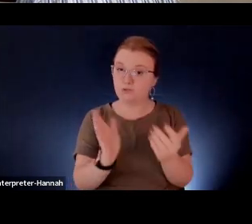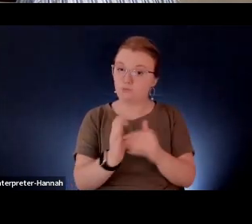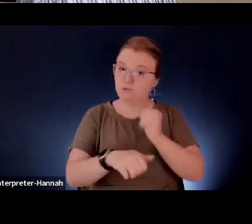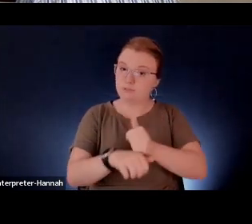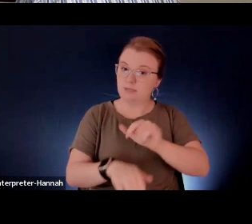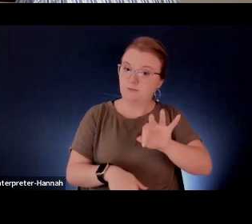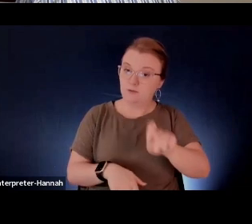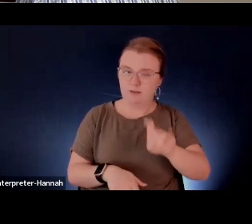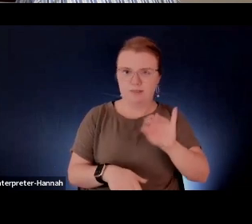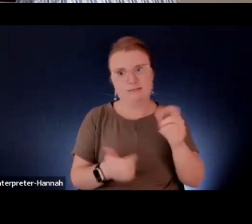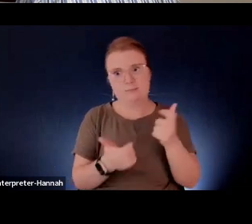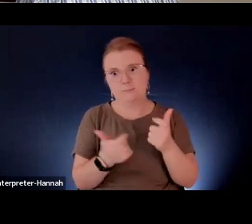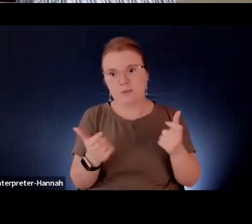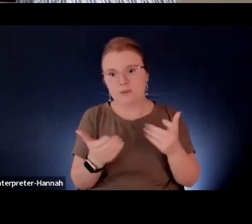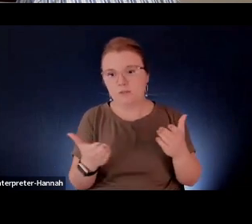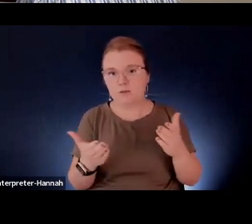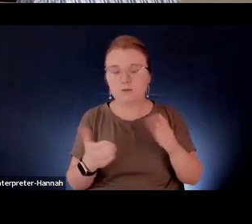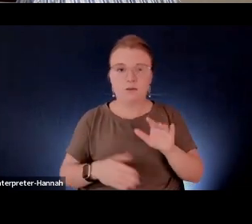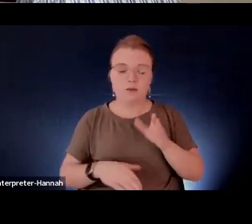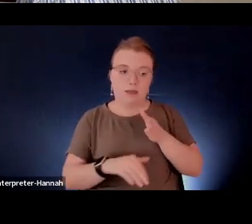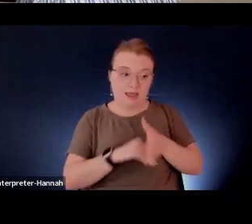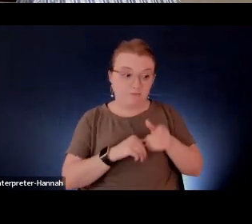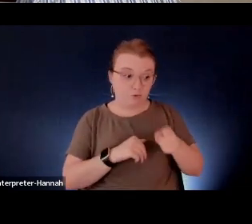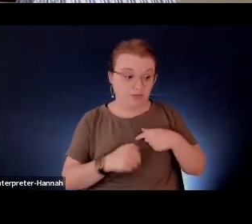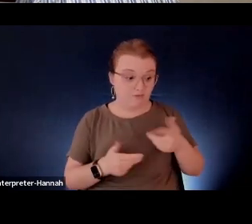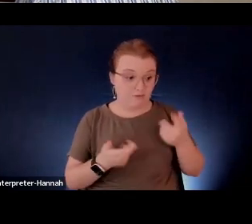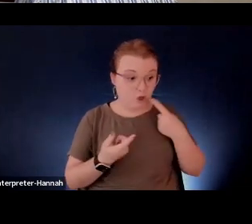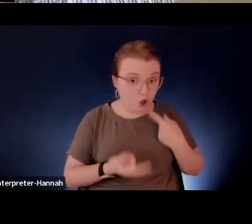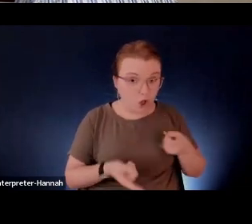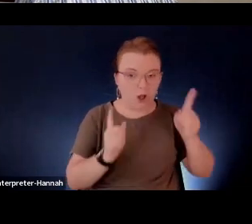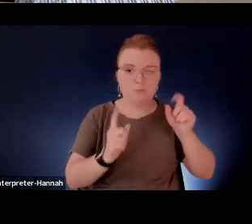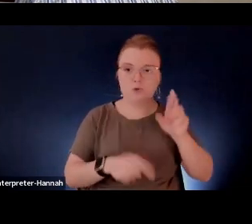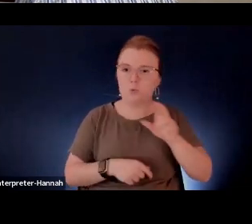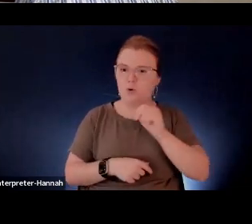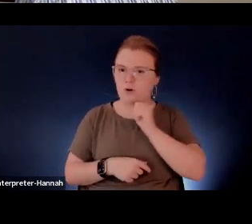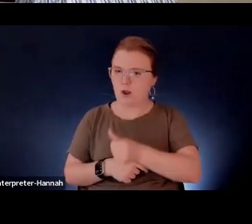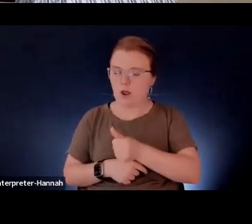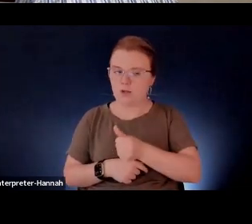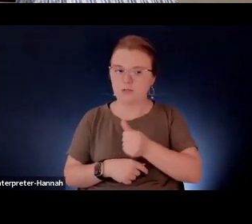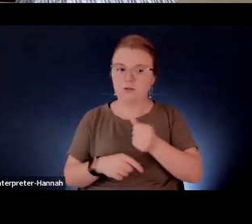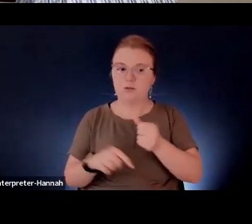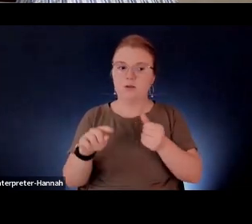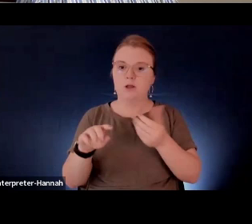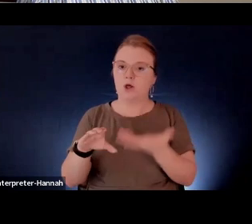You know, after they've accomplished or not accomplished, closing the loop means did you sit down and debrief